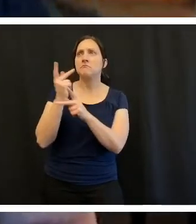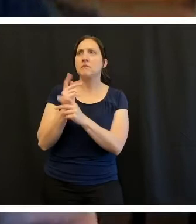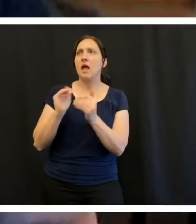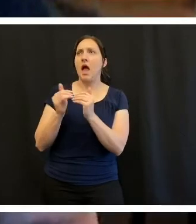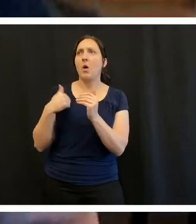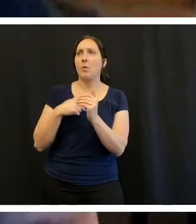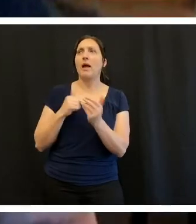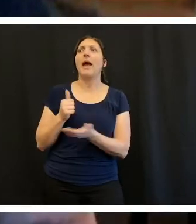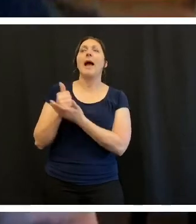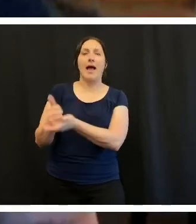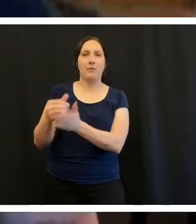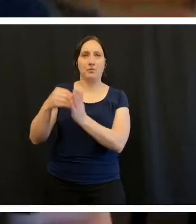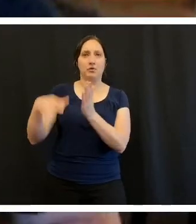and do it as fast as we can.